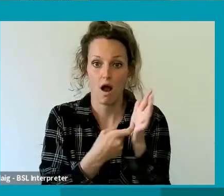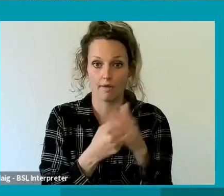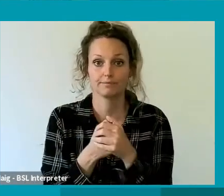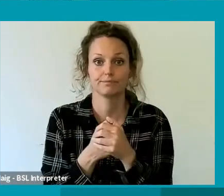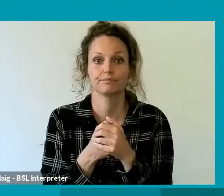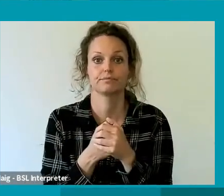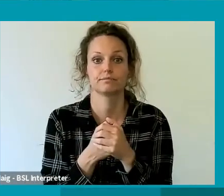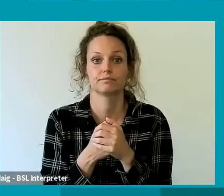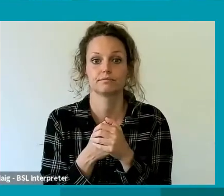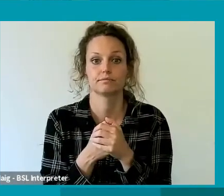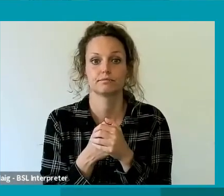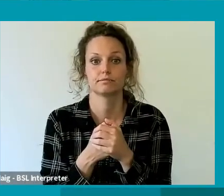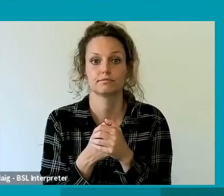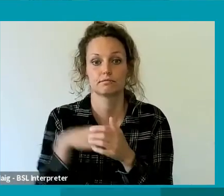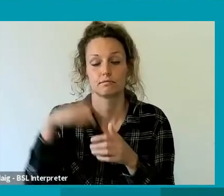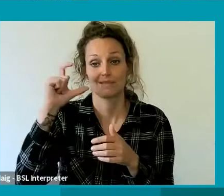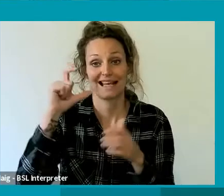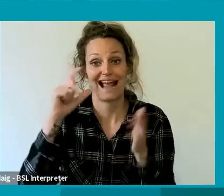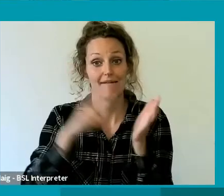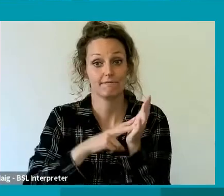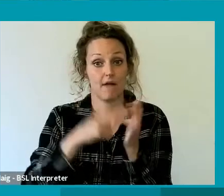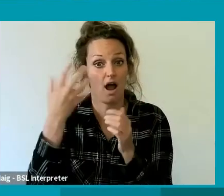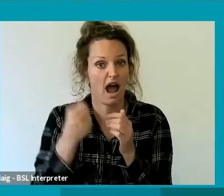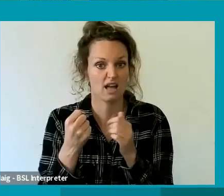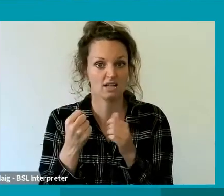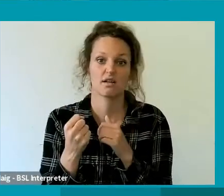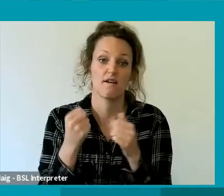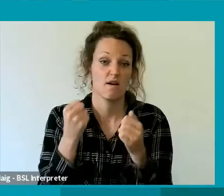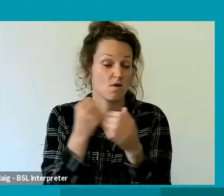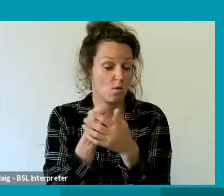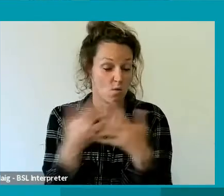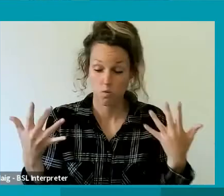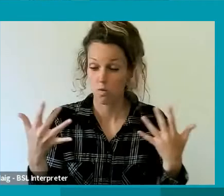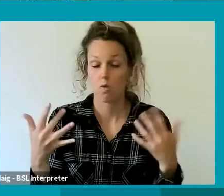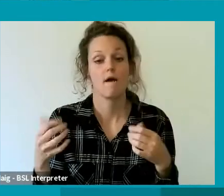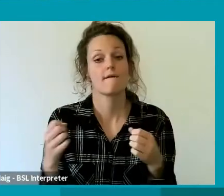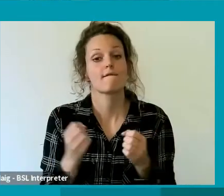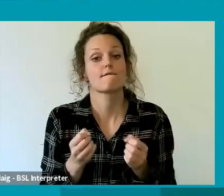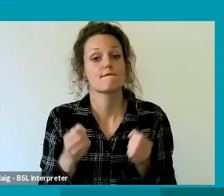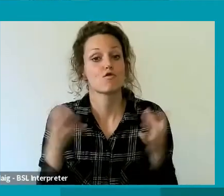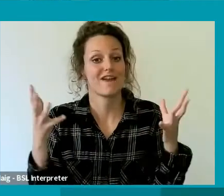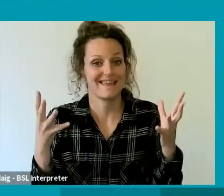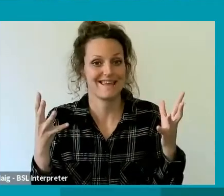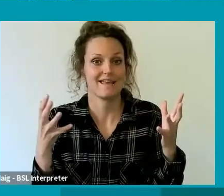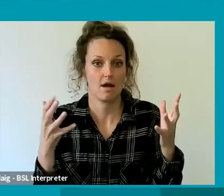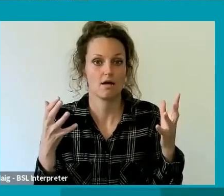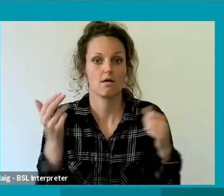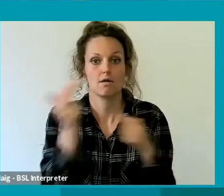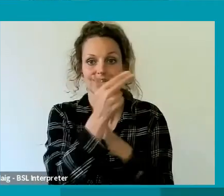that you can just simply download already predesigned or you can create your own LinkedIn template,